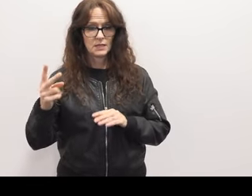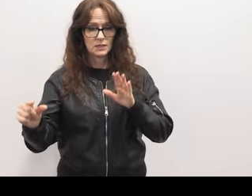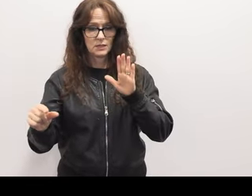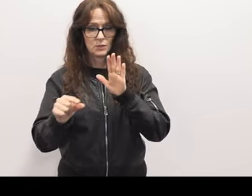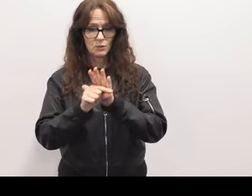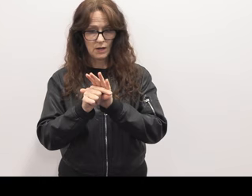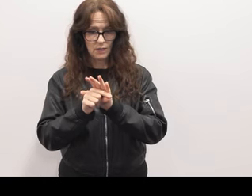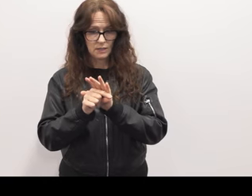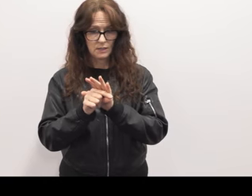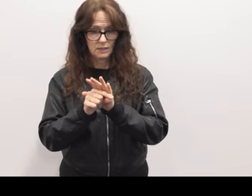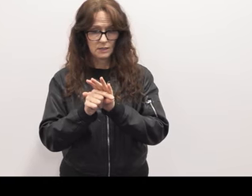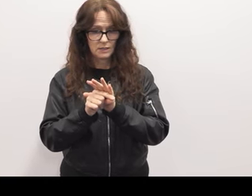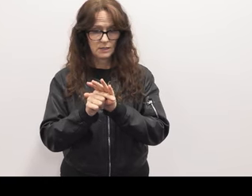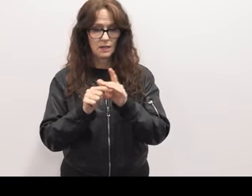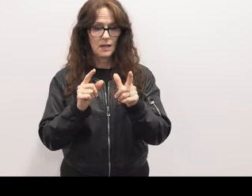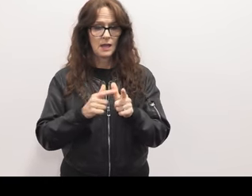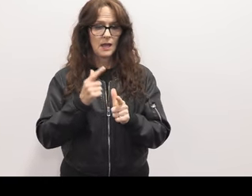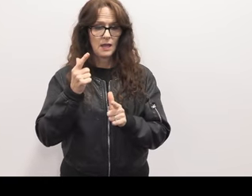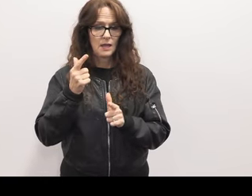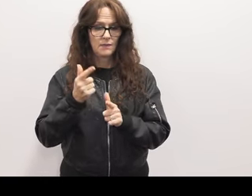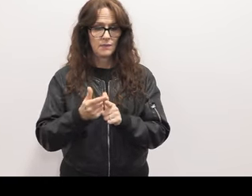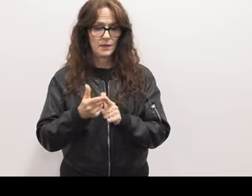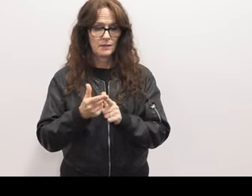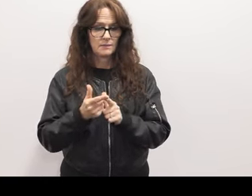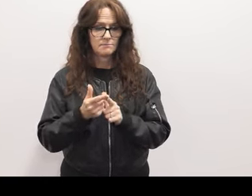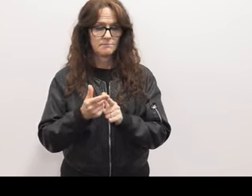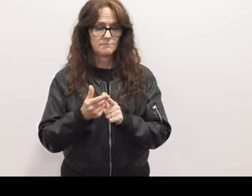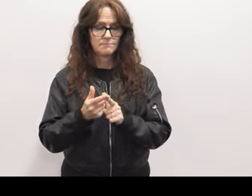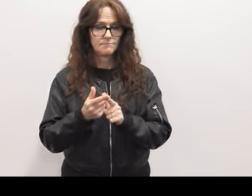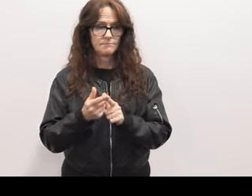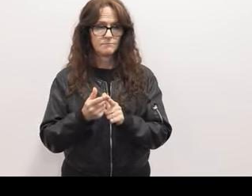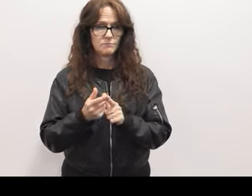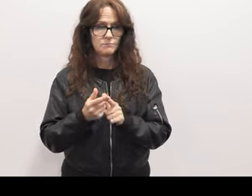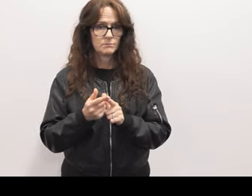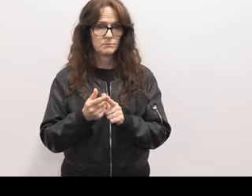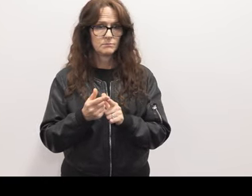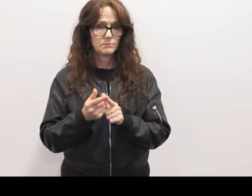and then an interim goal could include